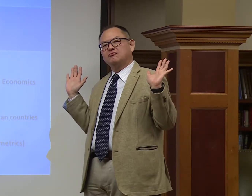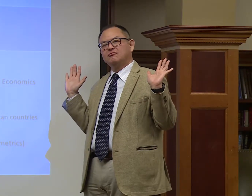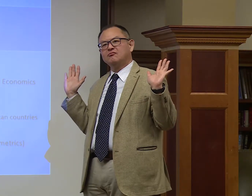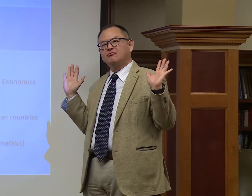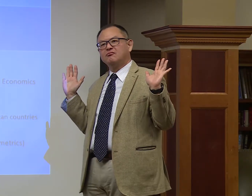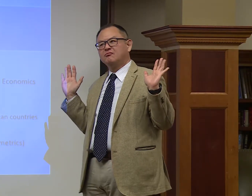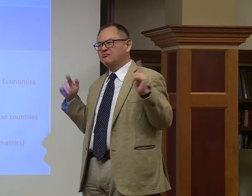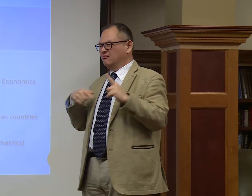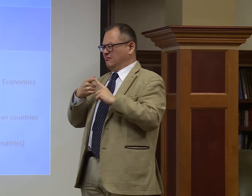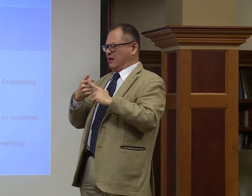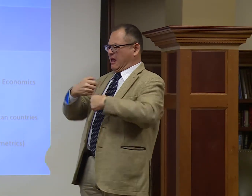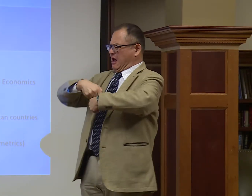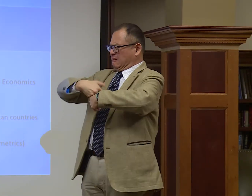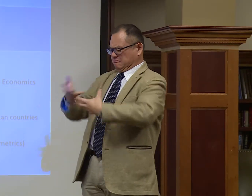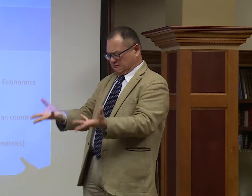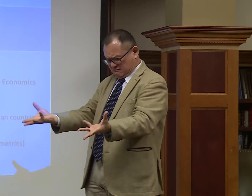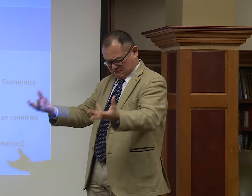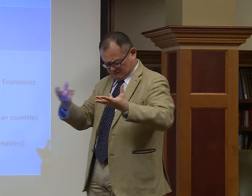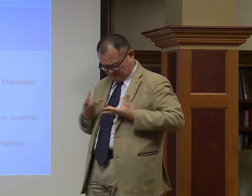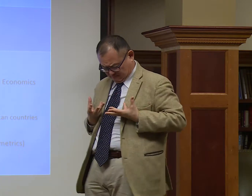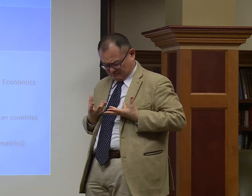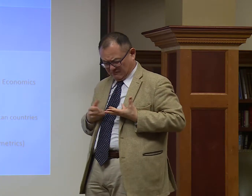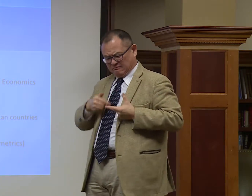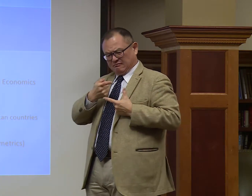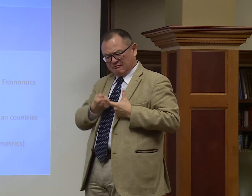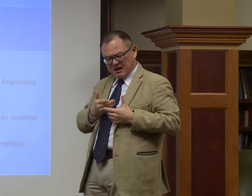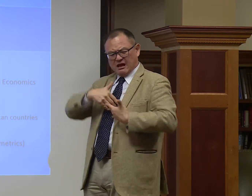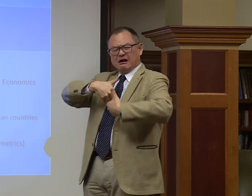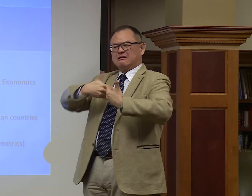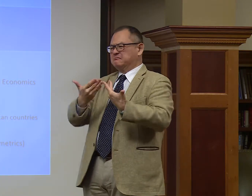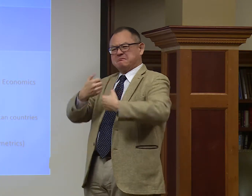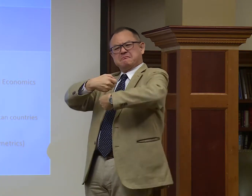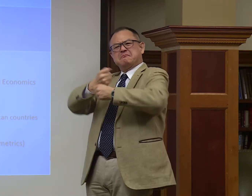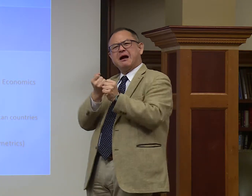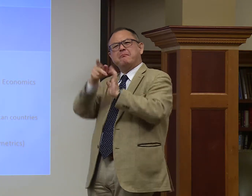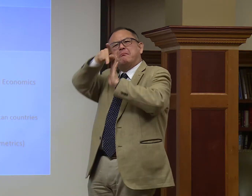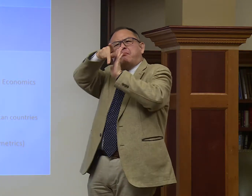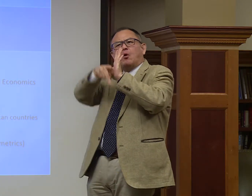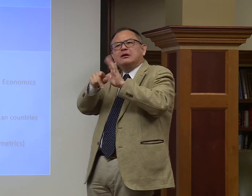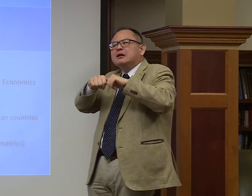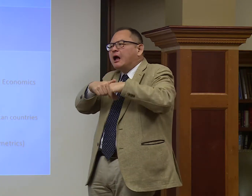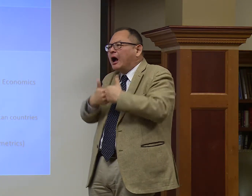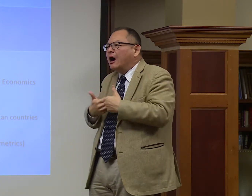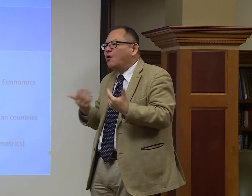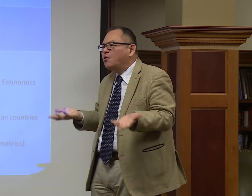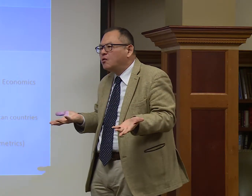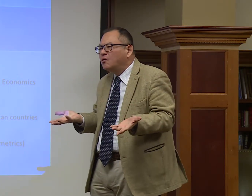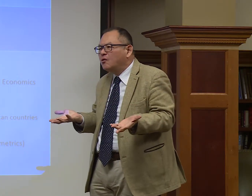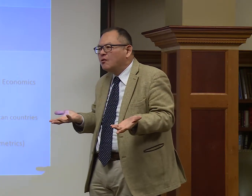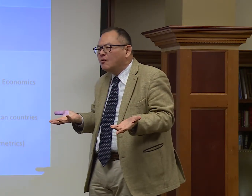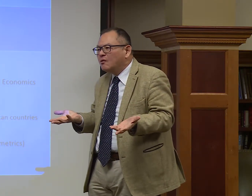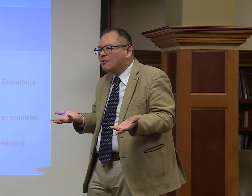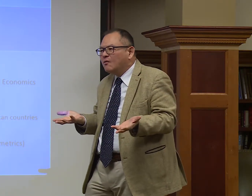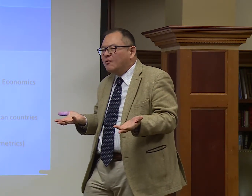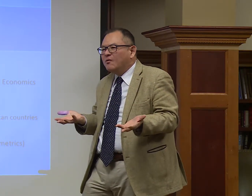But what does that mean? How do we change policies to improve lives?